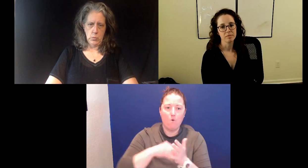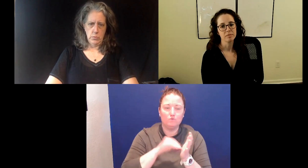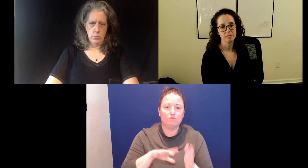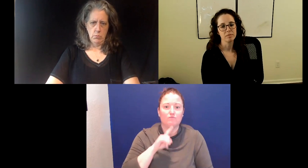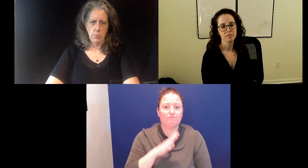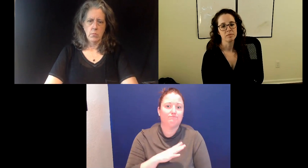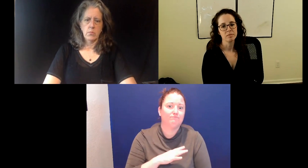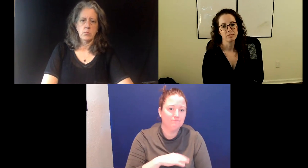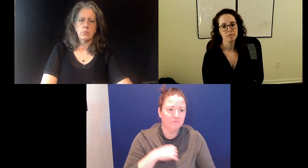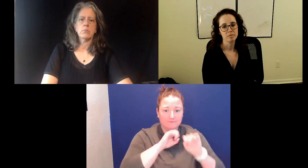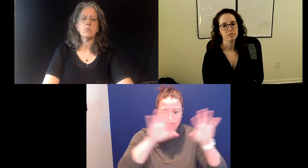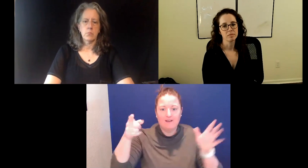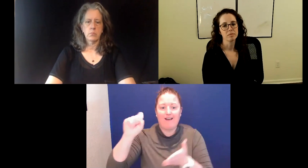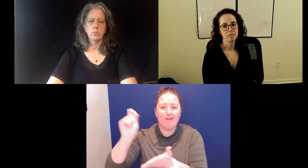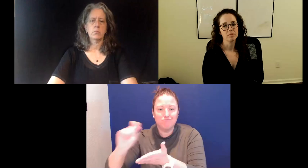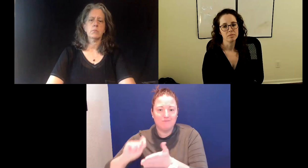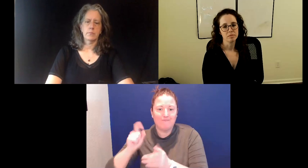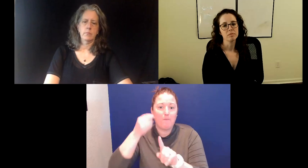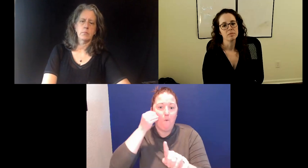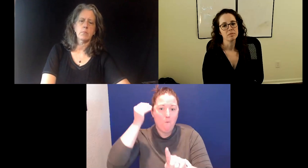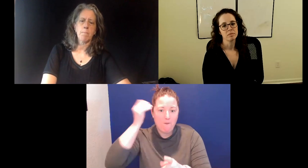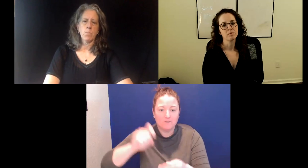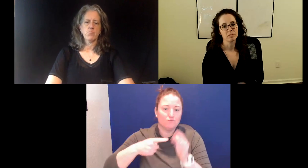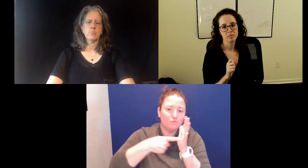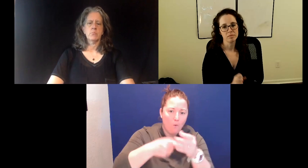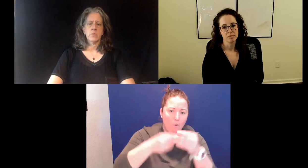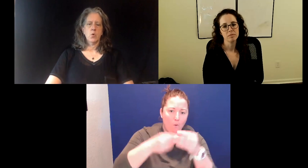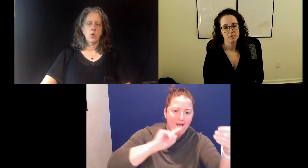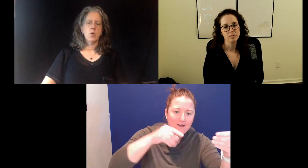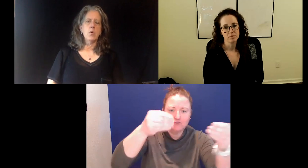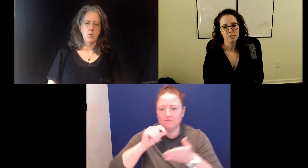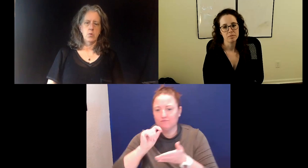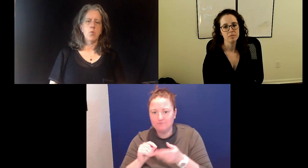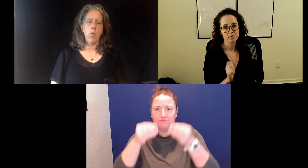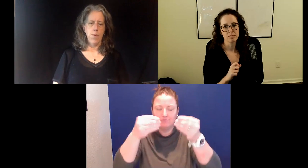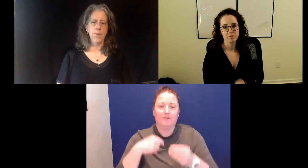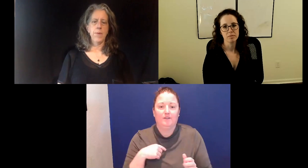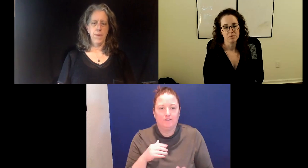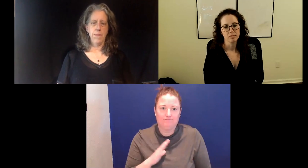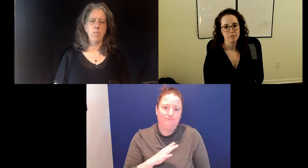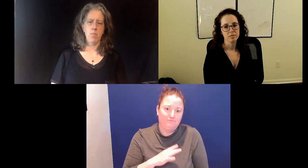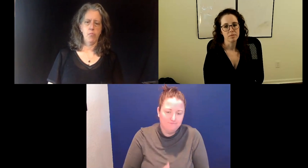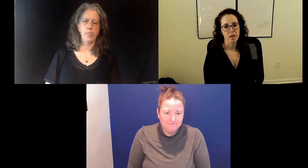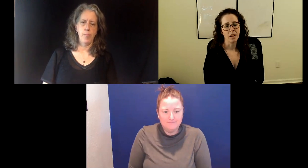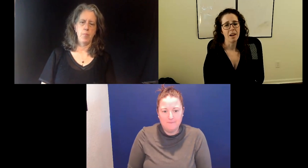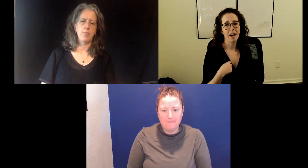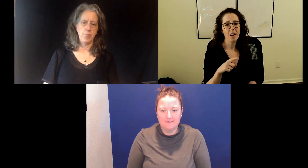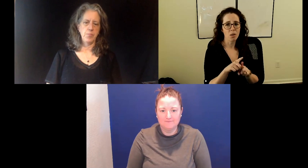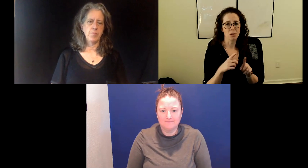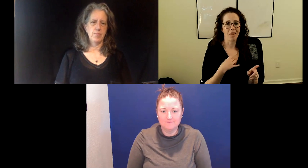cheap you know they'll ship um a whole bunch of them but it's really cool like you can just like write whatever you want on it you can put the answers up and then everybody flash your answers